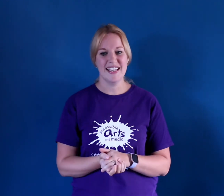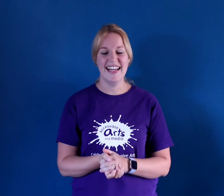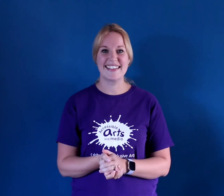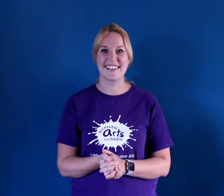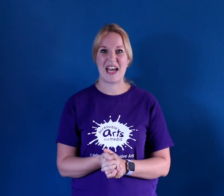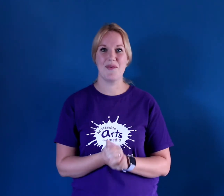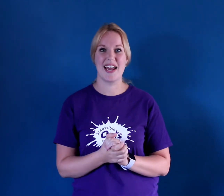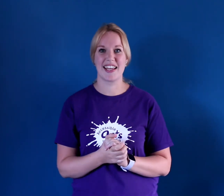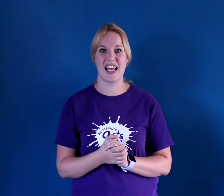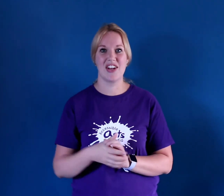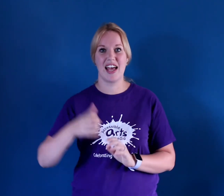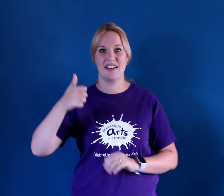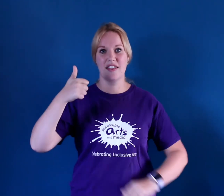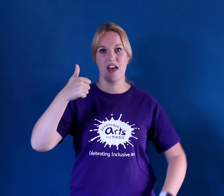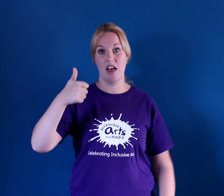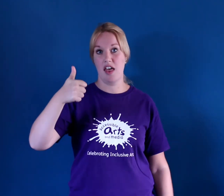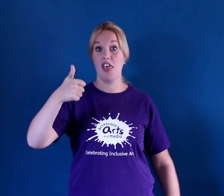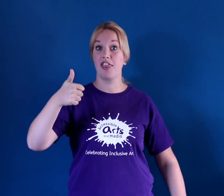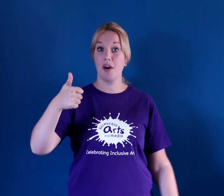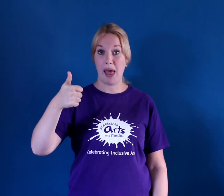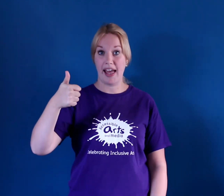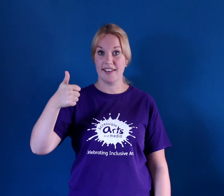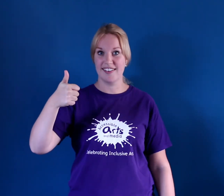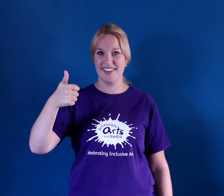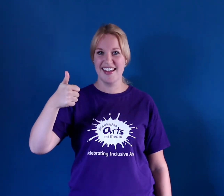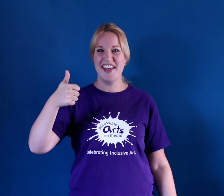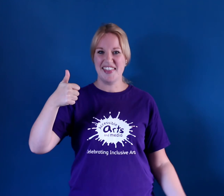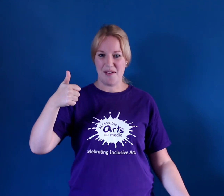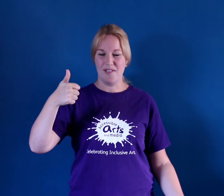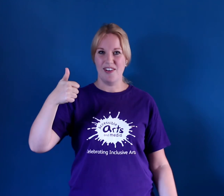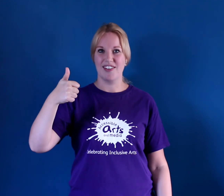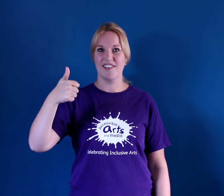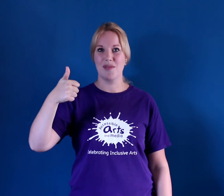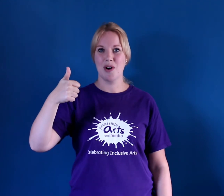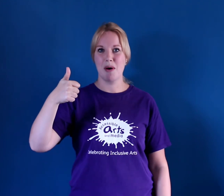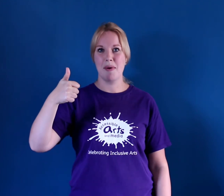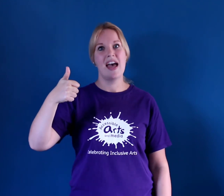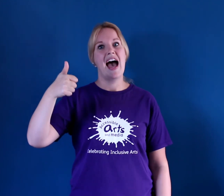And we are going to look at the thumb hand that saw in the warm-up